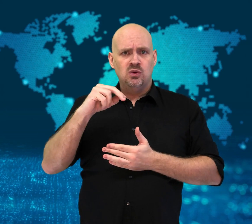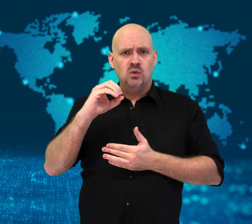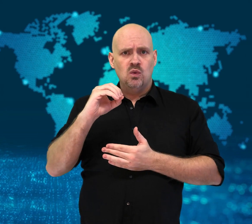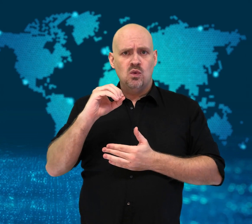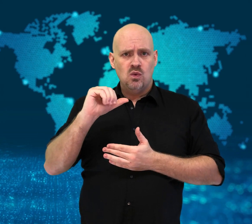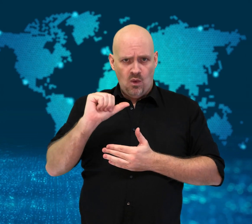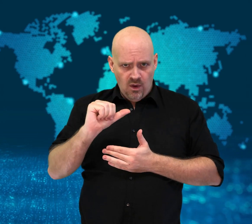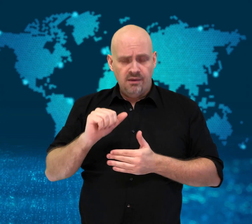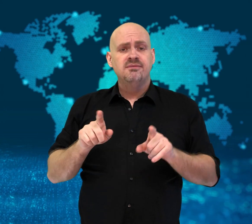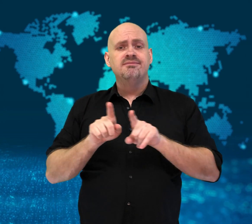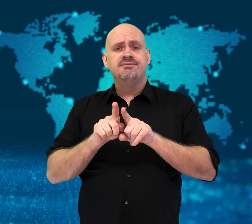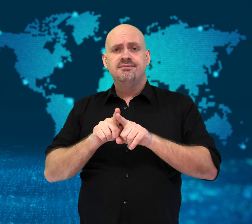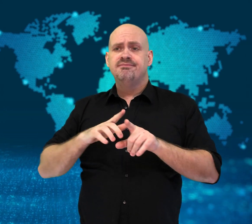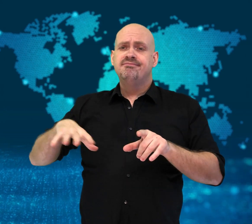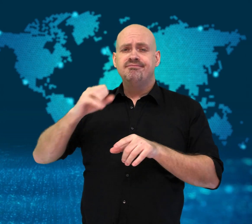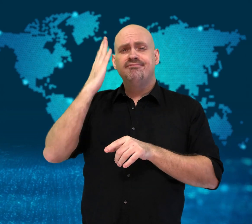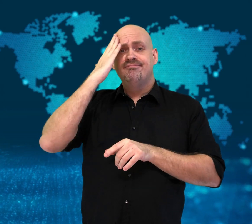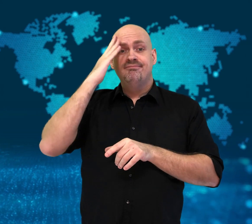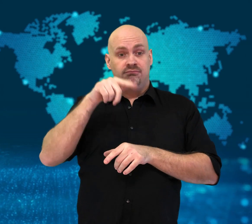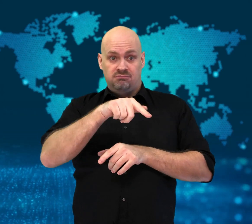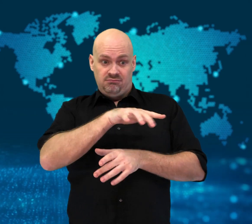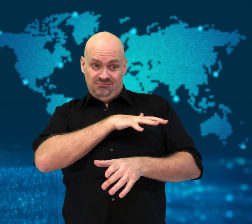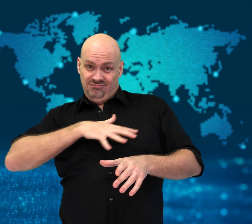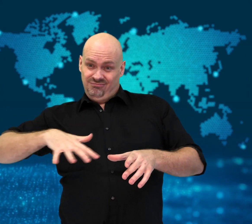No one was injured,